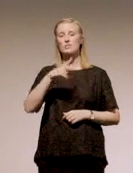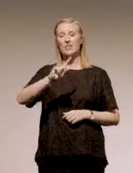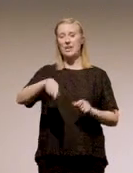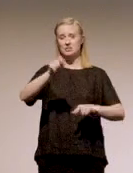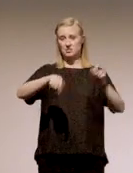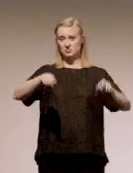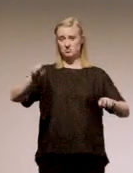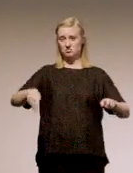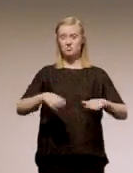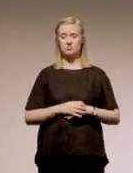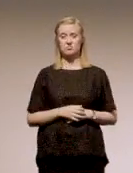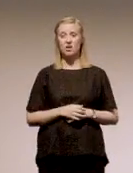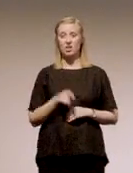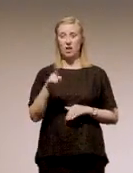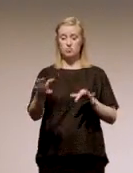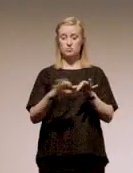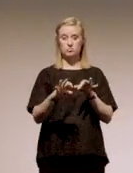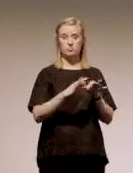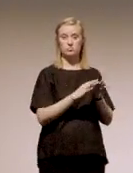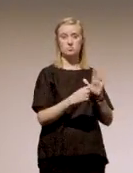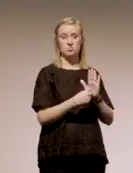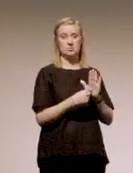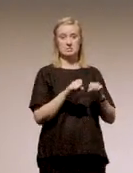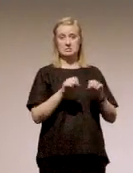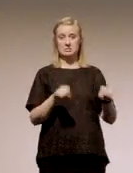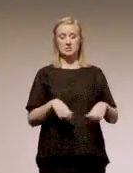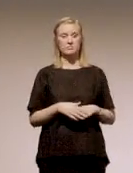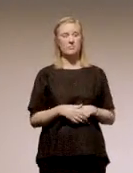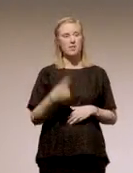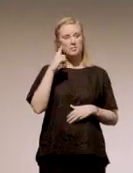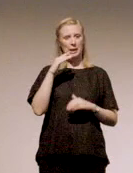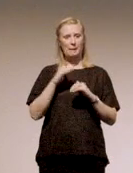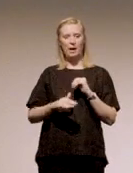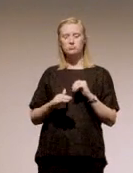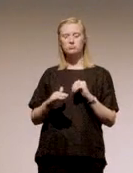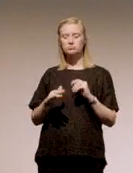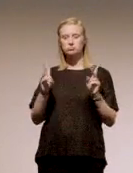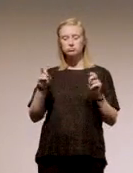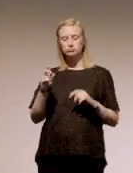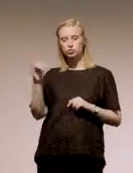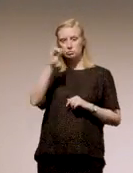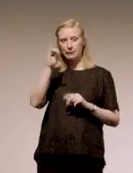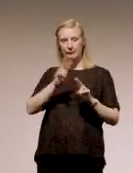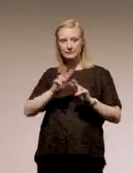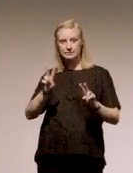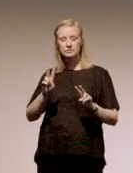actually are on board with that system. We kind of think it's like, you think we're in Greenpeace for a second. And Greenpeace had an advertising campaign a while ago that said,